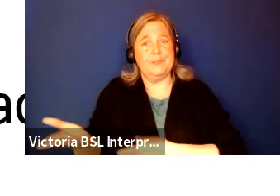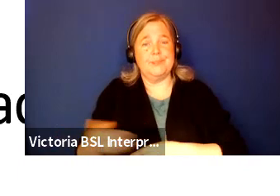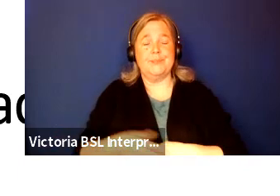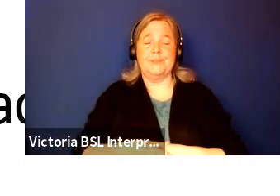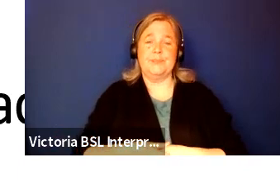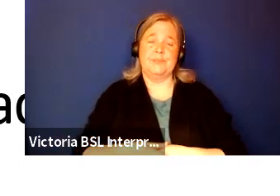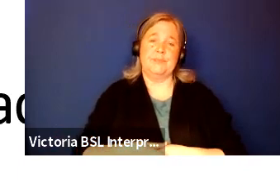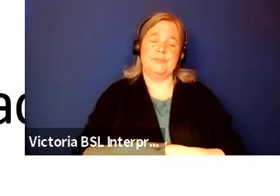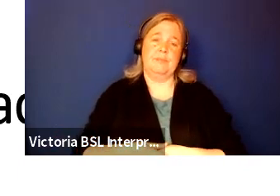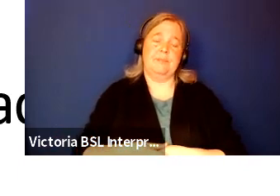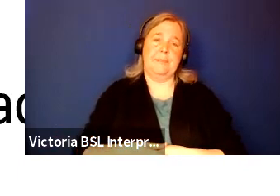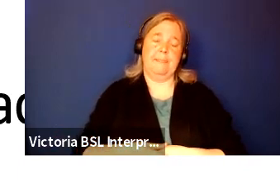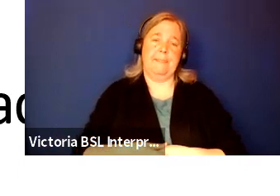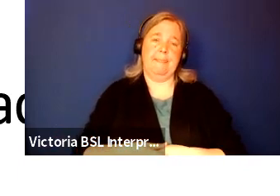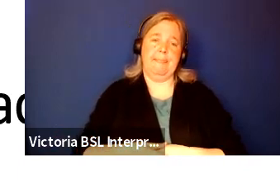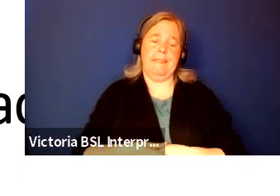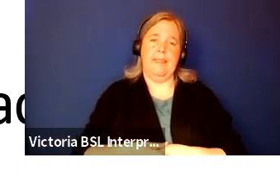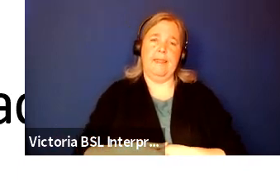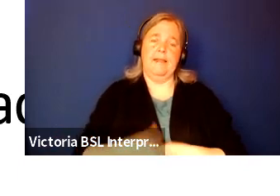Health, about health conditions also,